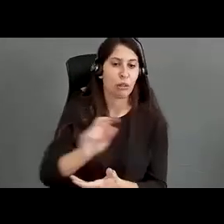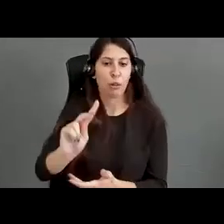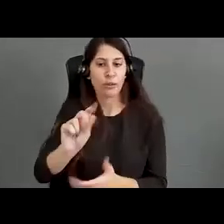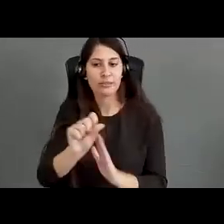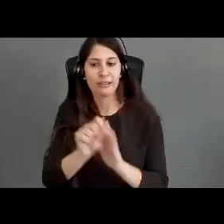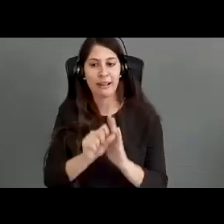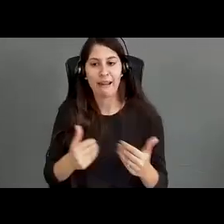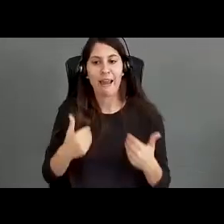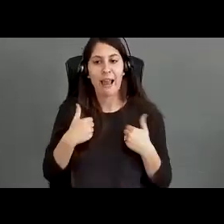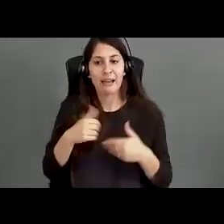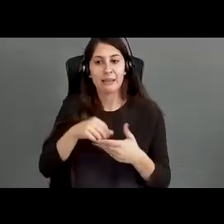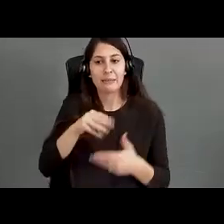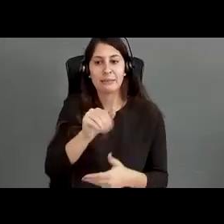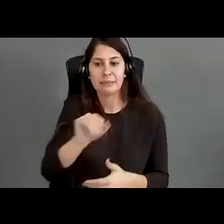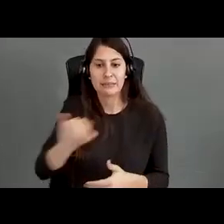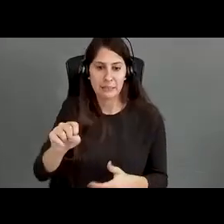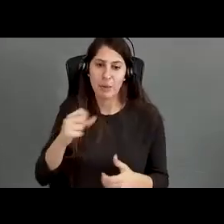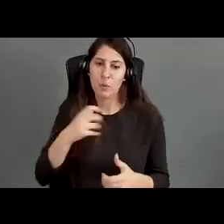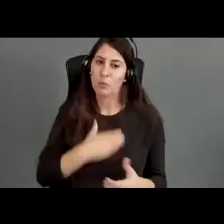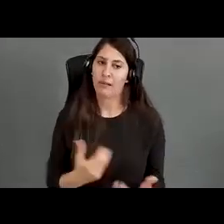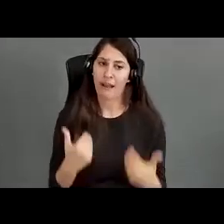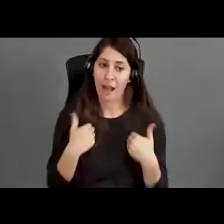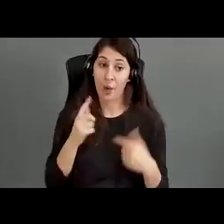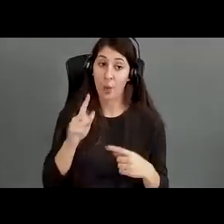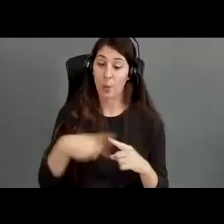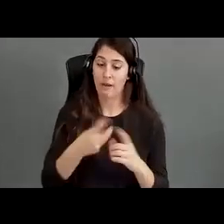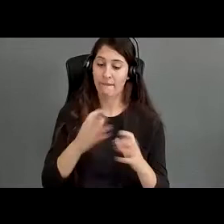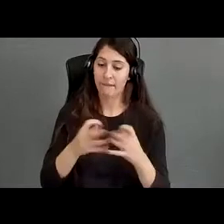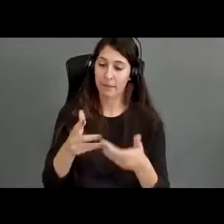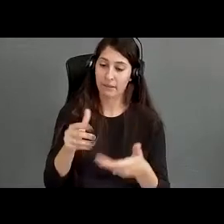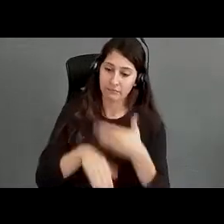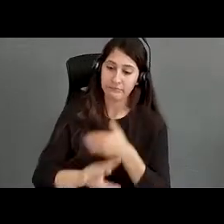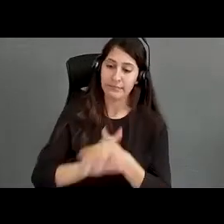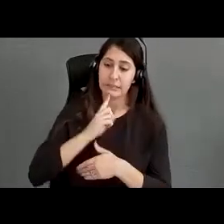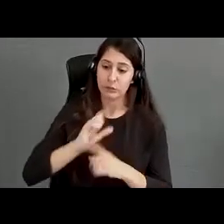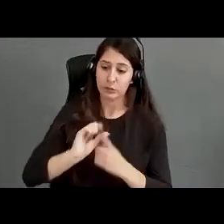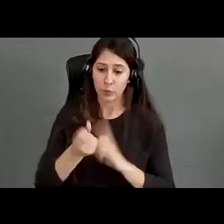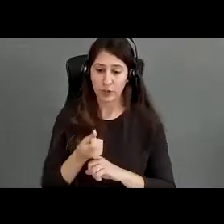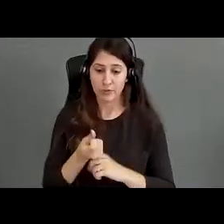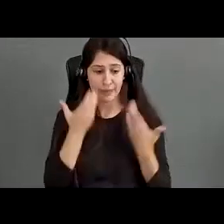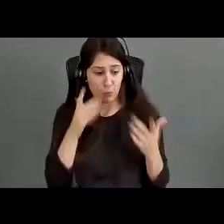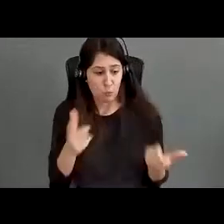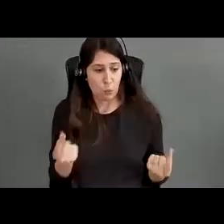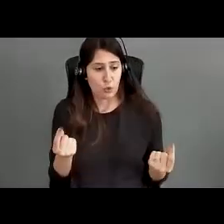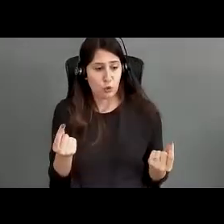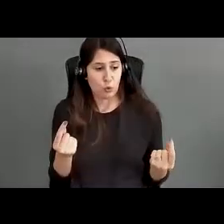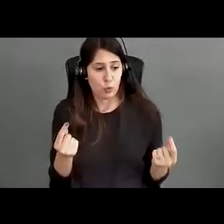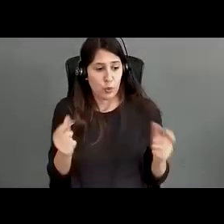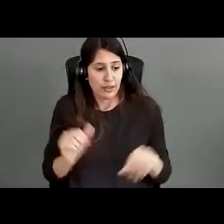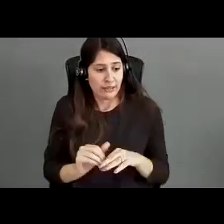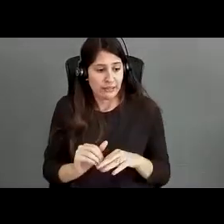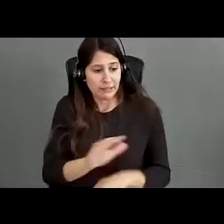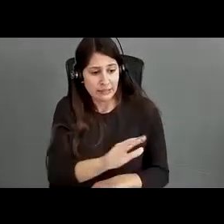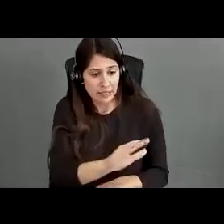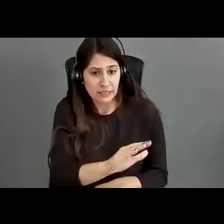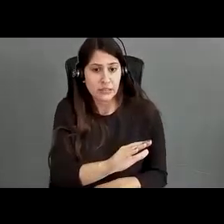in Mississippi, so when a family came in in crisis and said, "I don't know what to do. Can I send them to the state hospital?"